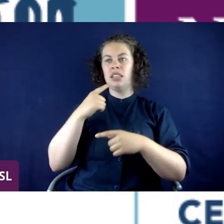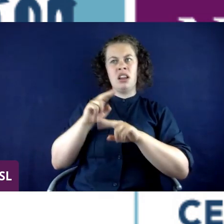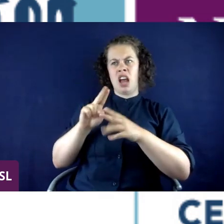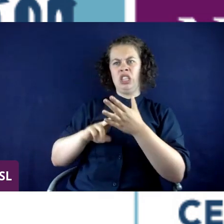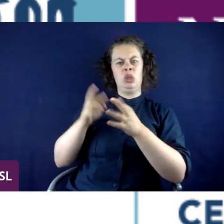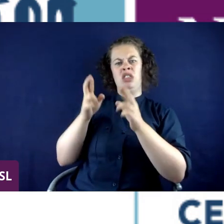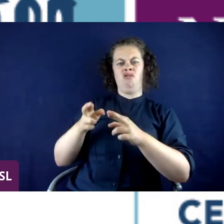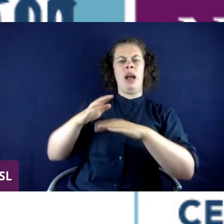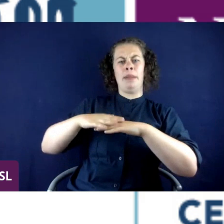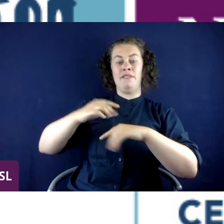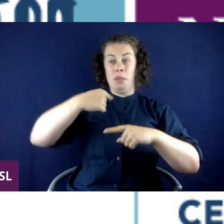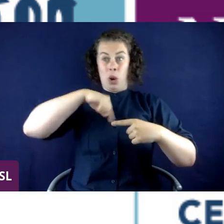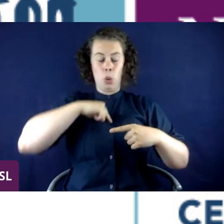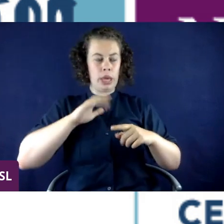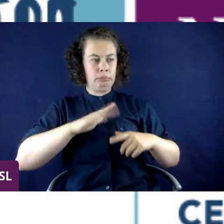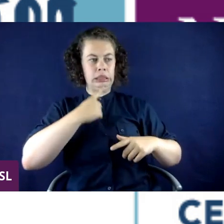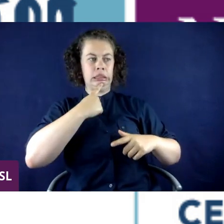had to say that is the most accessible one.